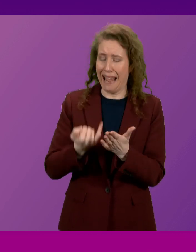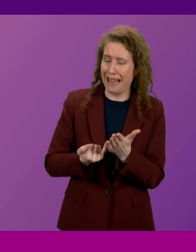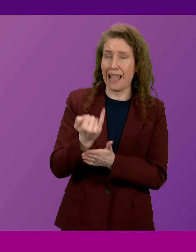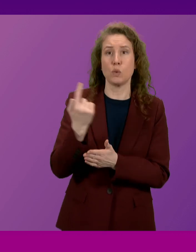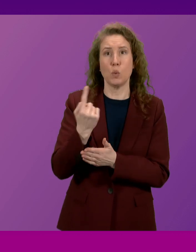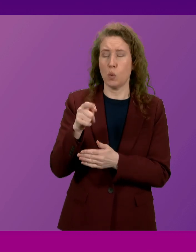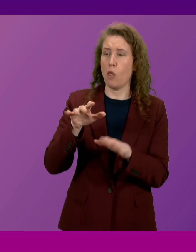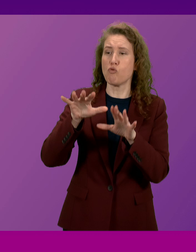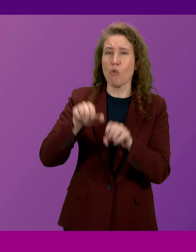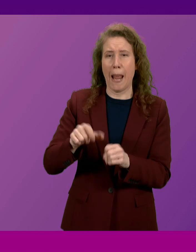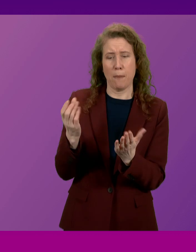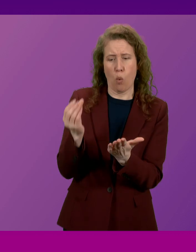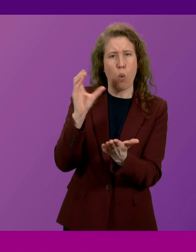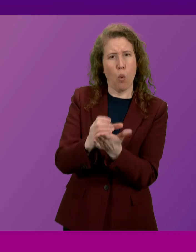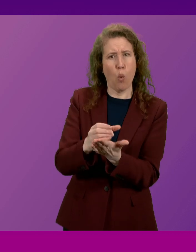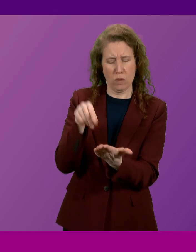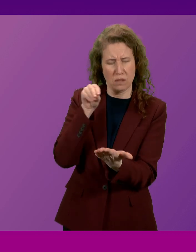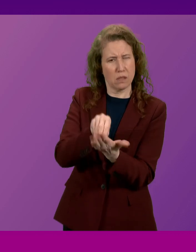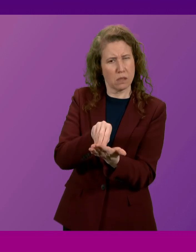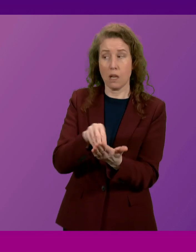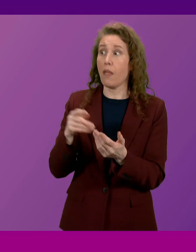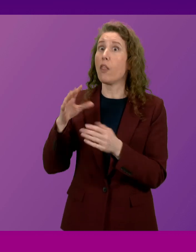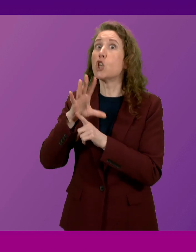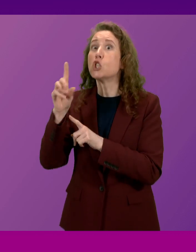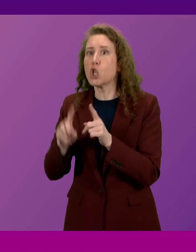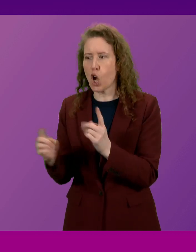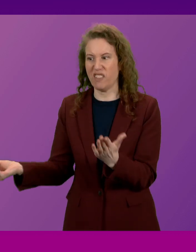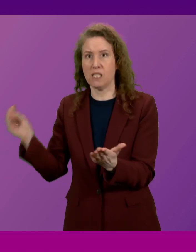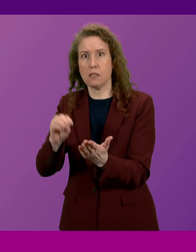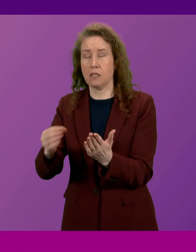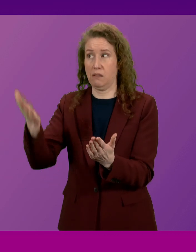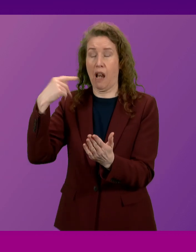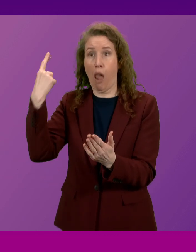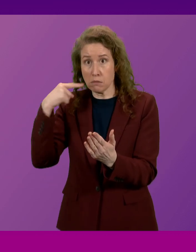rape clause that was presided over by the Conservative Government in London.